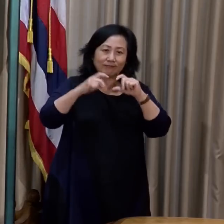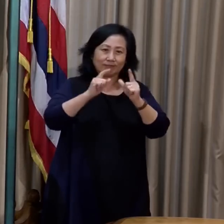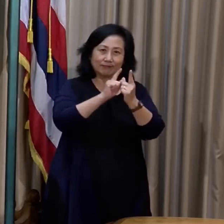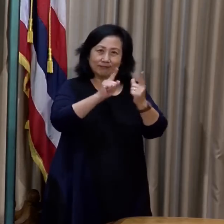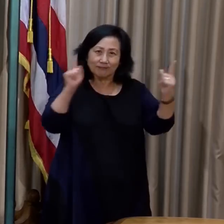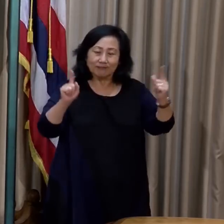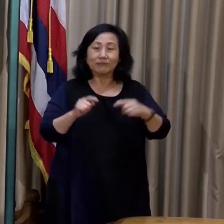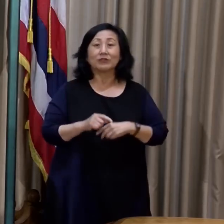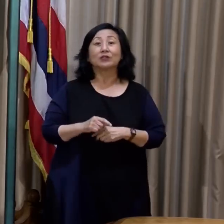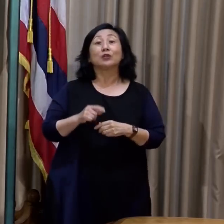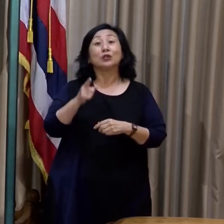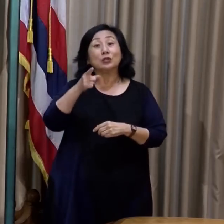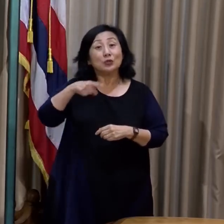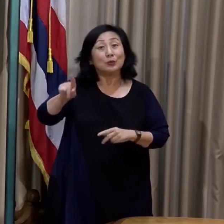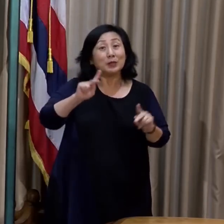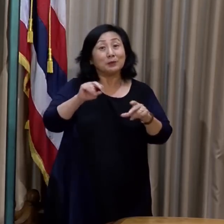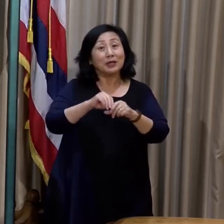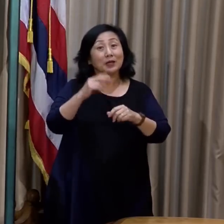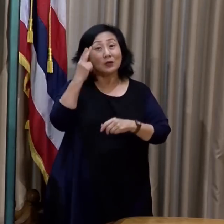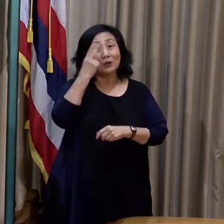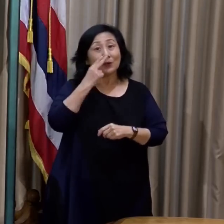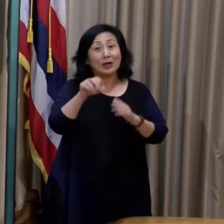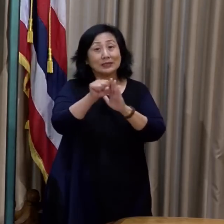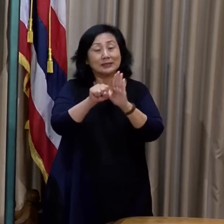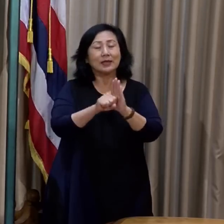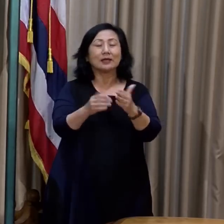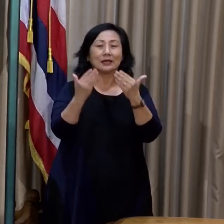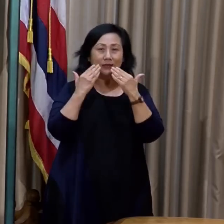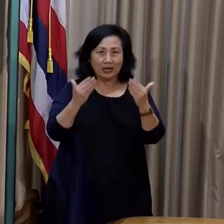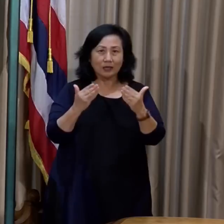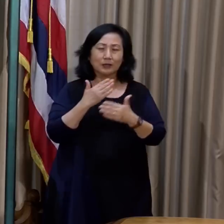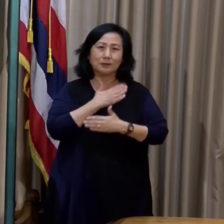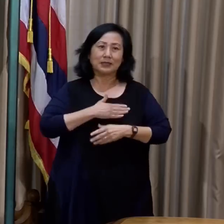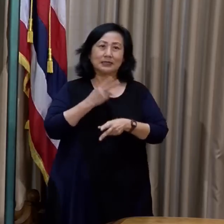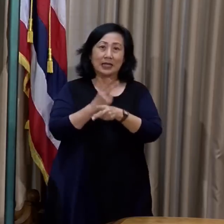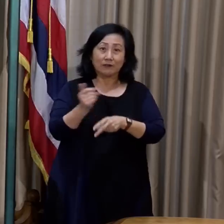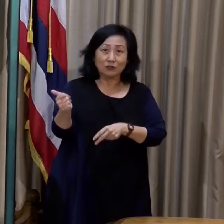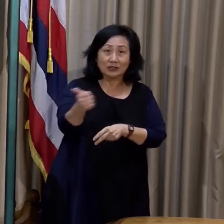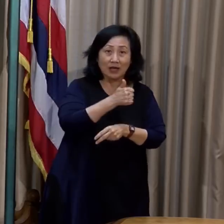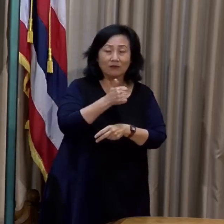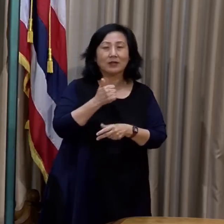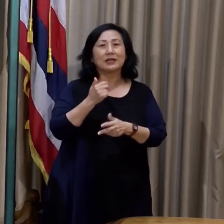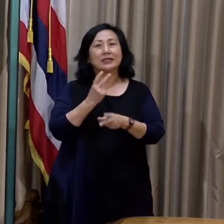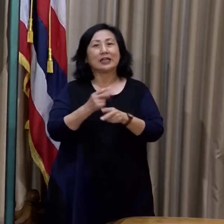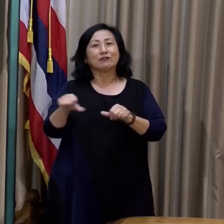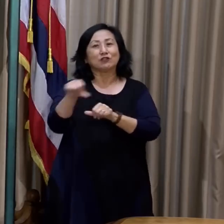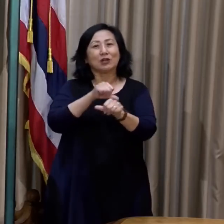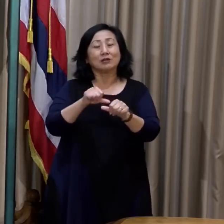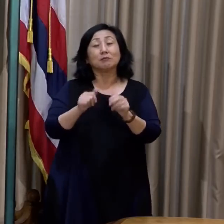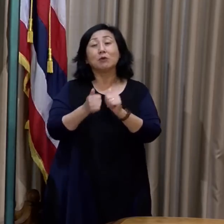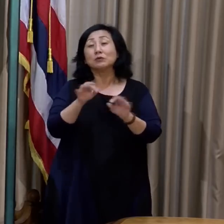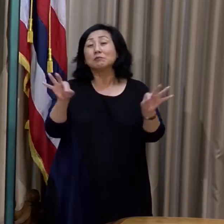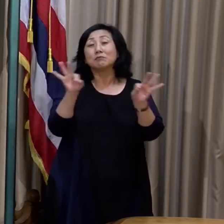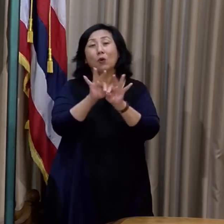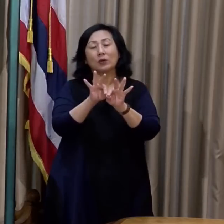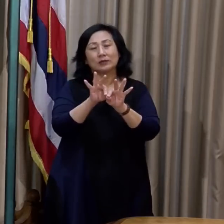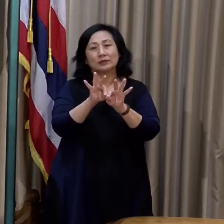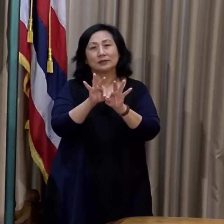EVERYONE'S EFFORTS. THANK YOU, ON BEHALF OF THE